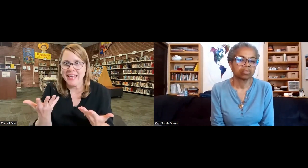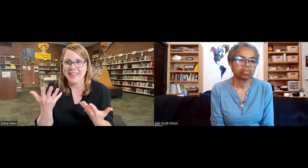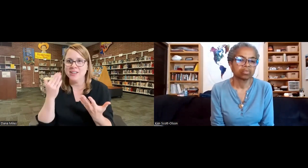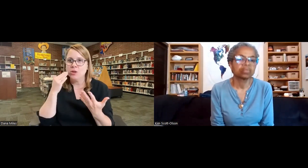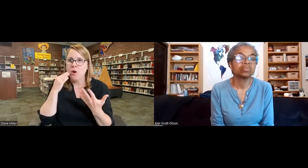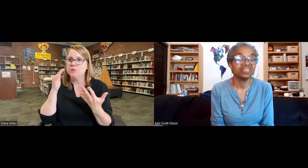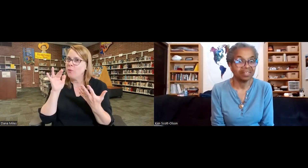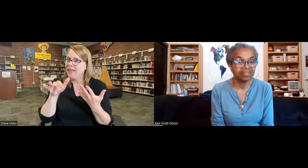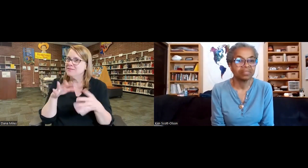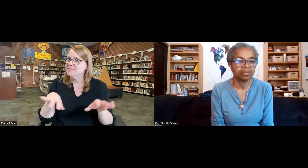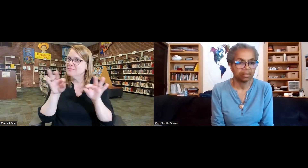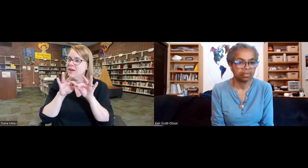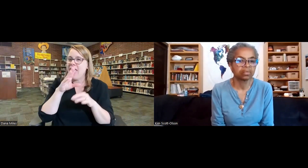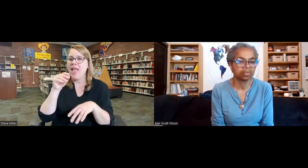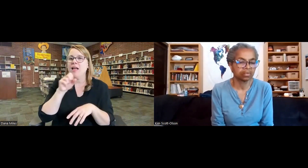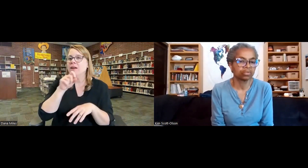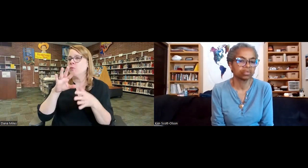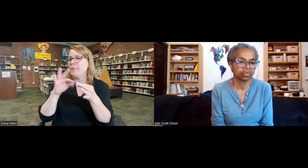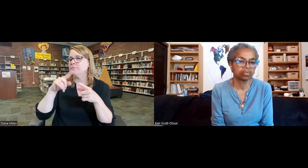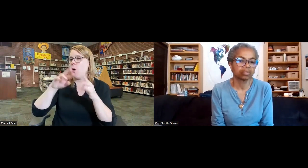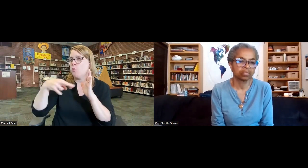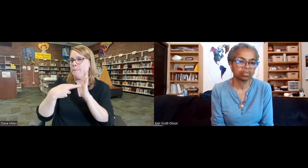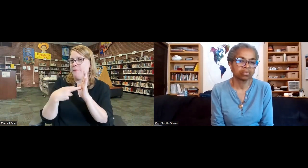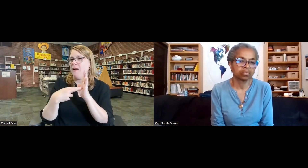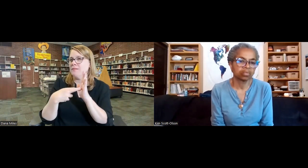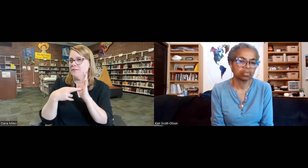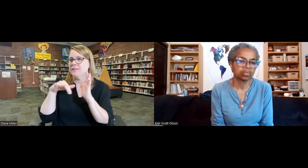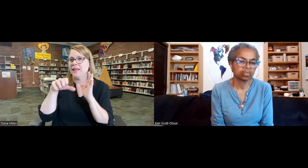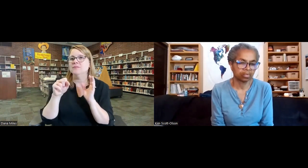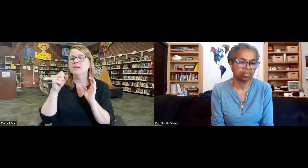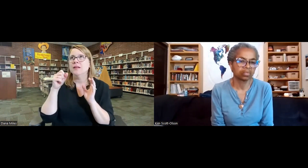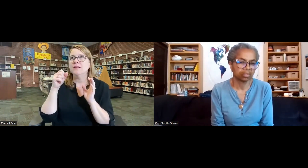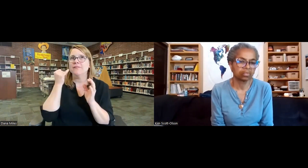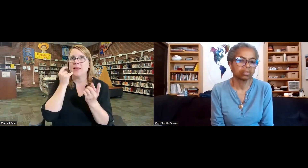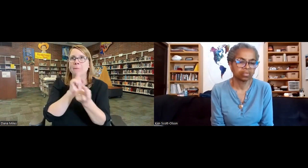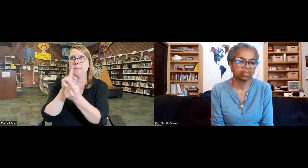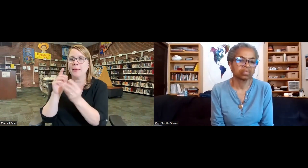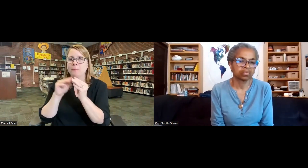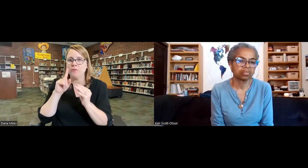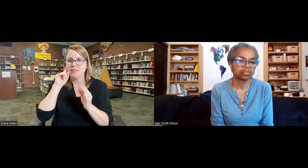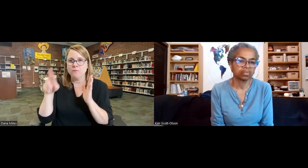without having to figure out what people are saying, you know? So that’s critical, and I also love that you mentioned role models.